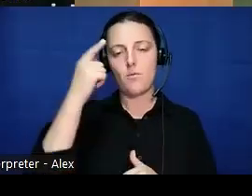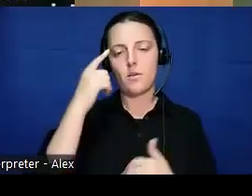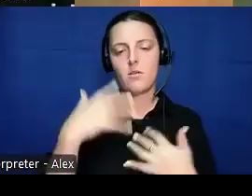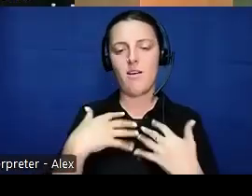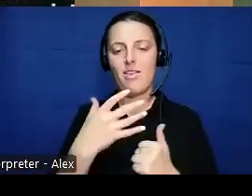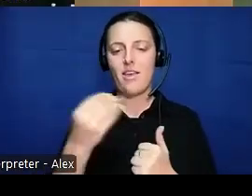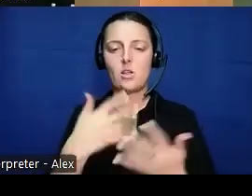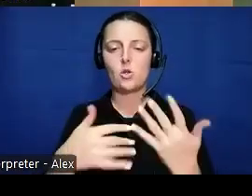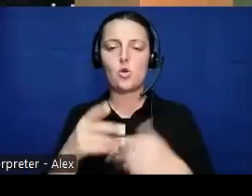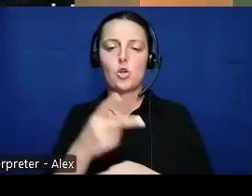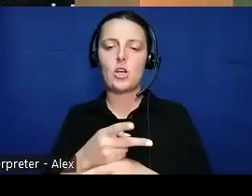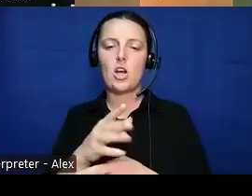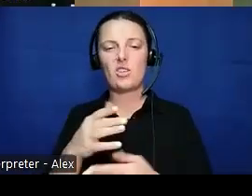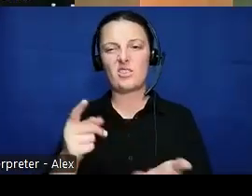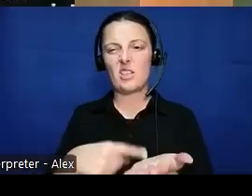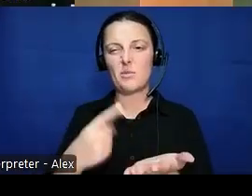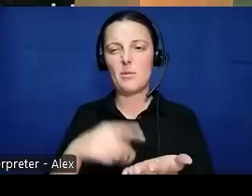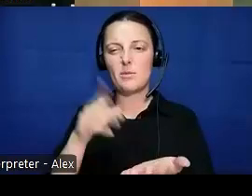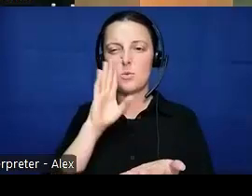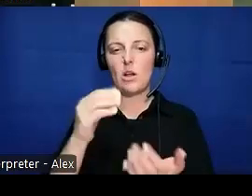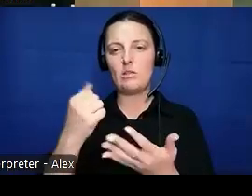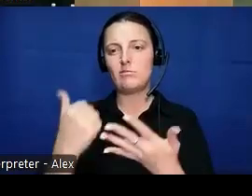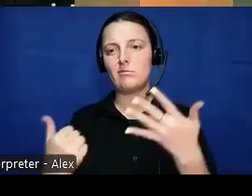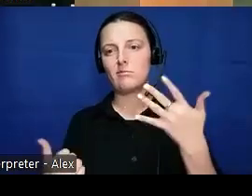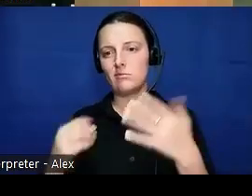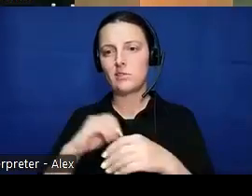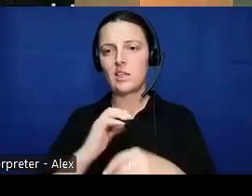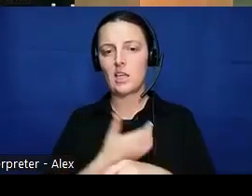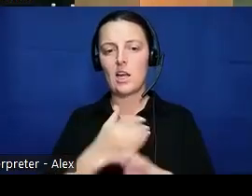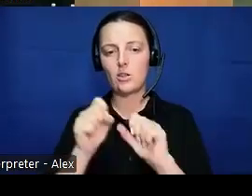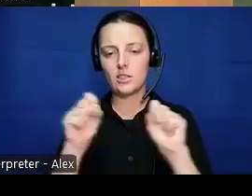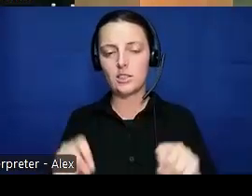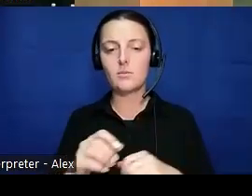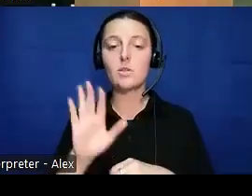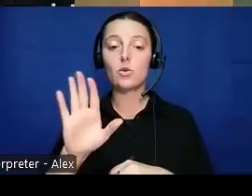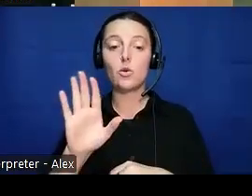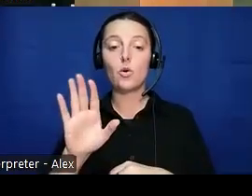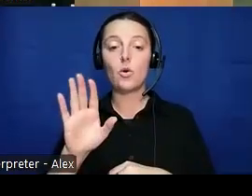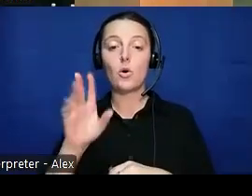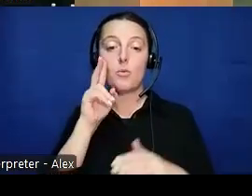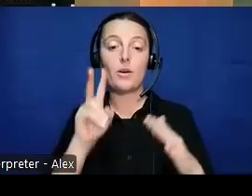Your work on predictive inflammatory markers is very exciting. Okay, looking ahead, how do you